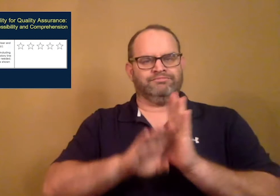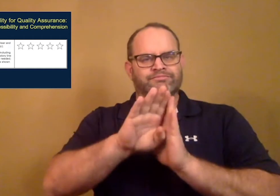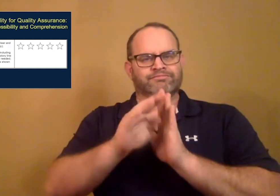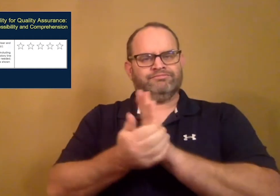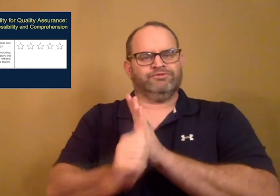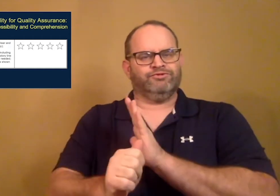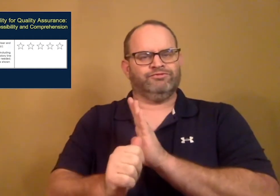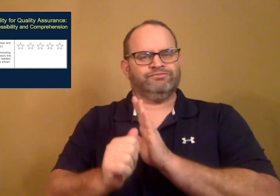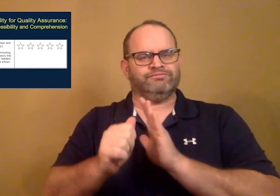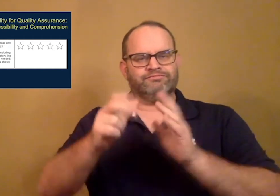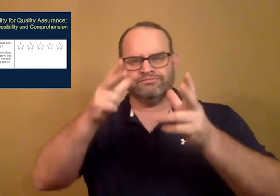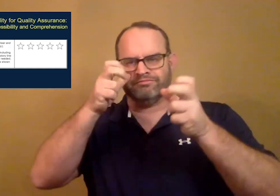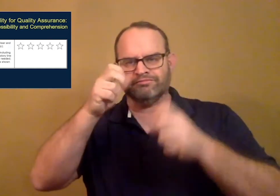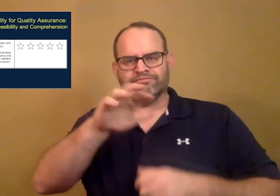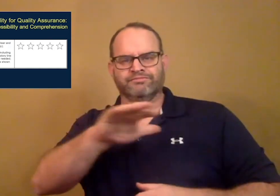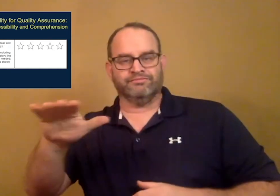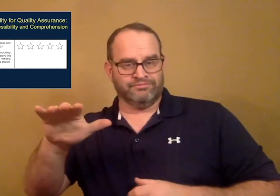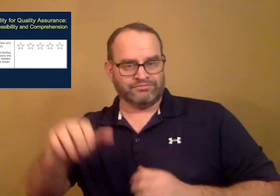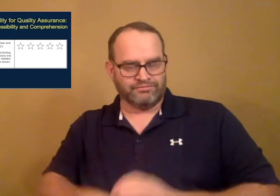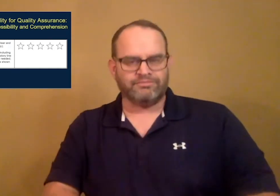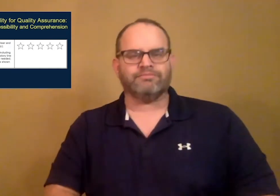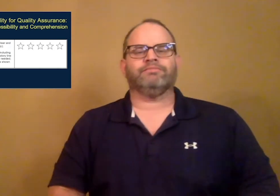They need to develop fingerspelling viewing skills.